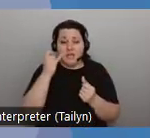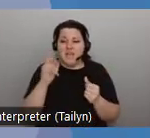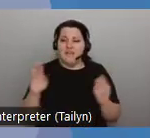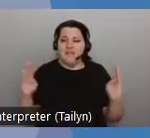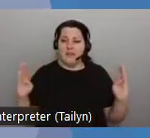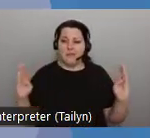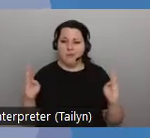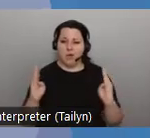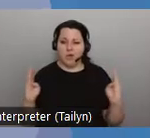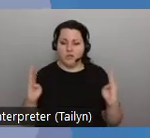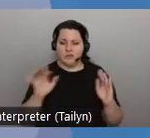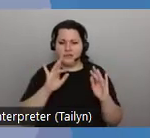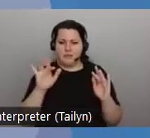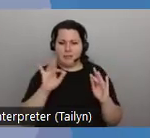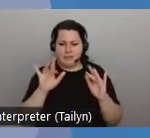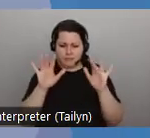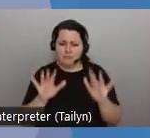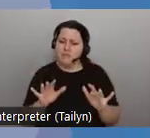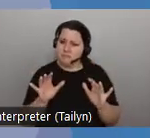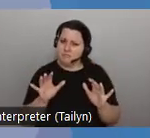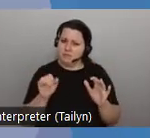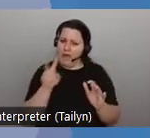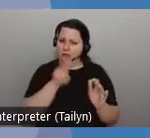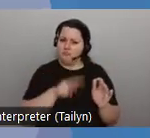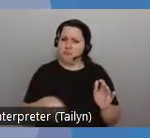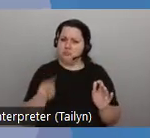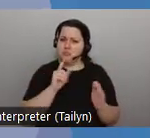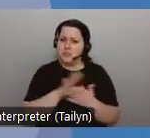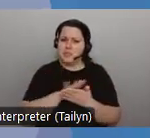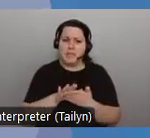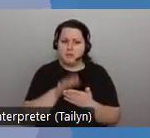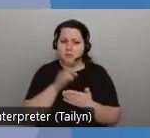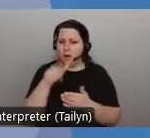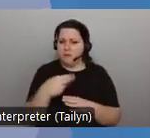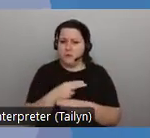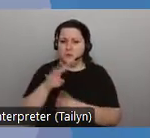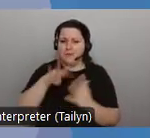There is a lot you can do though with just the basic formatting, keep that in mind, you can mess with margins